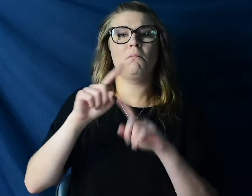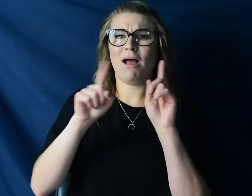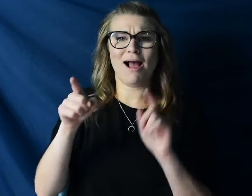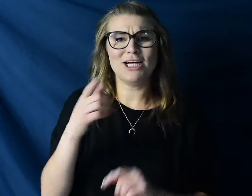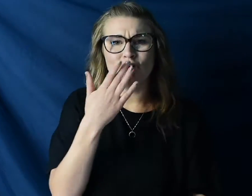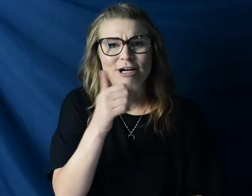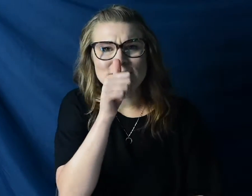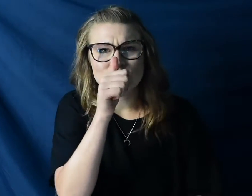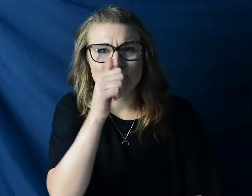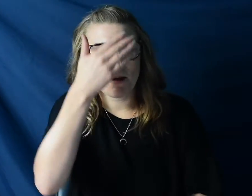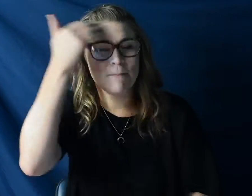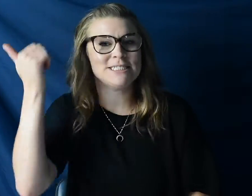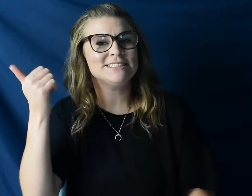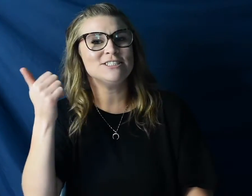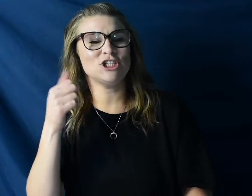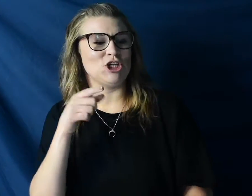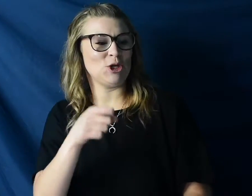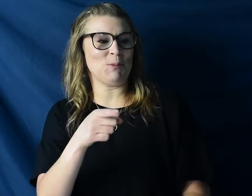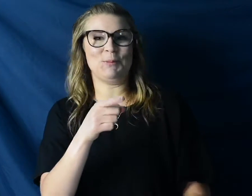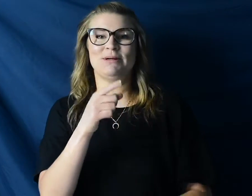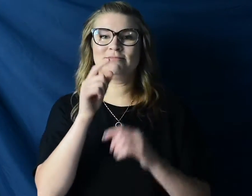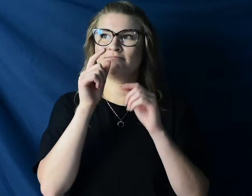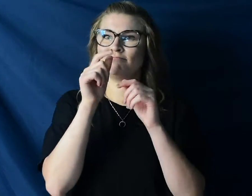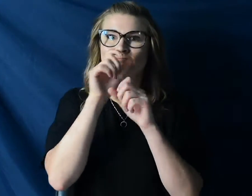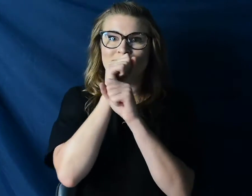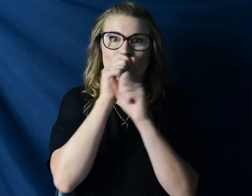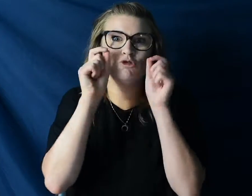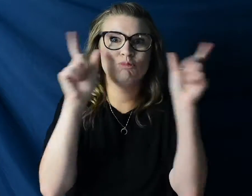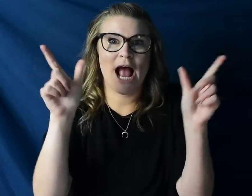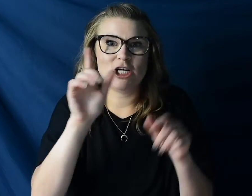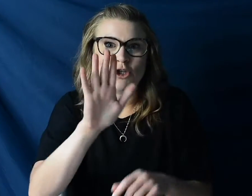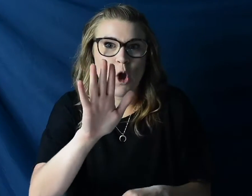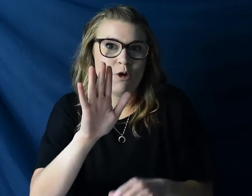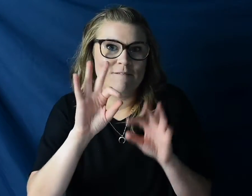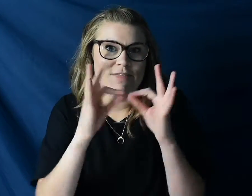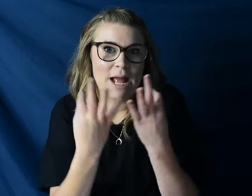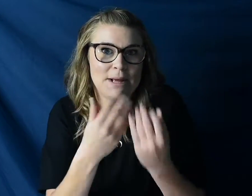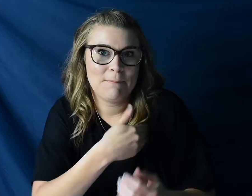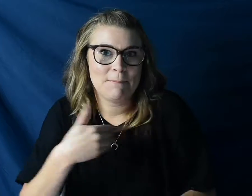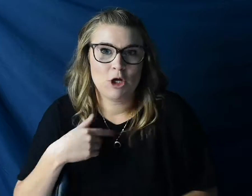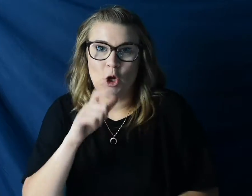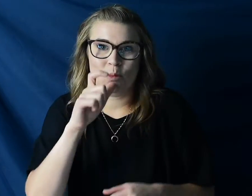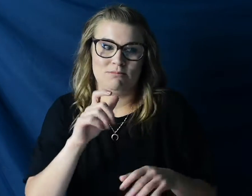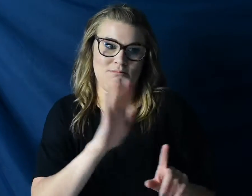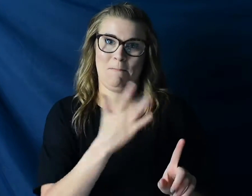but it is a good secret because you get to surprise your family member whose birthday